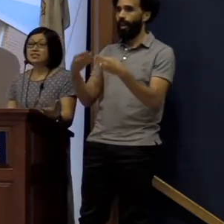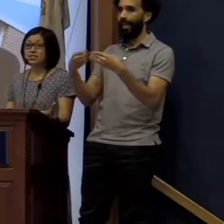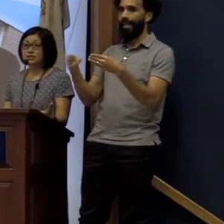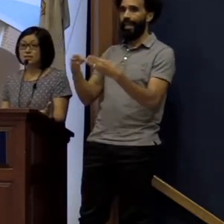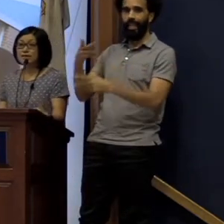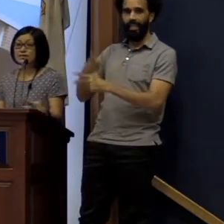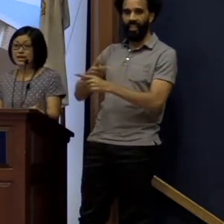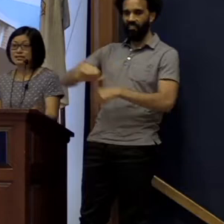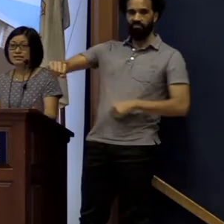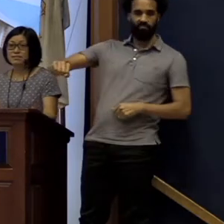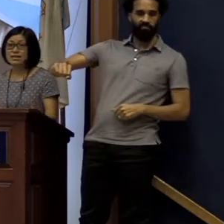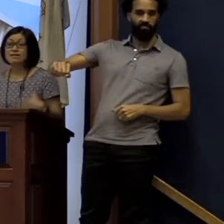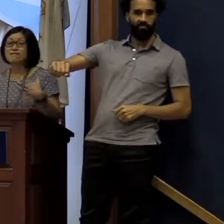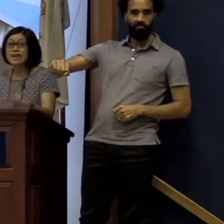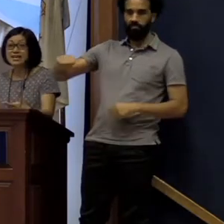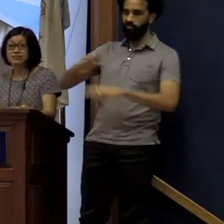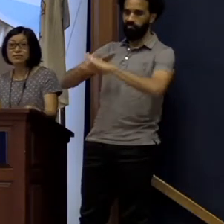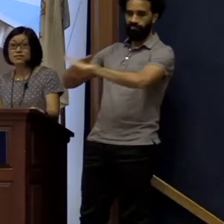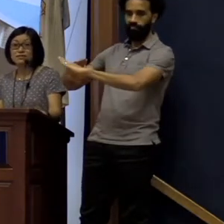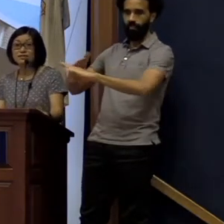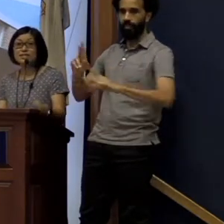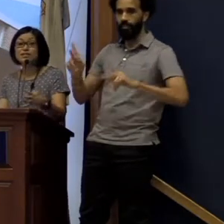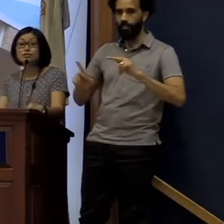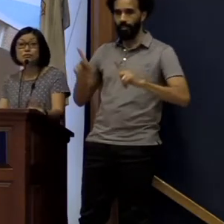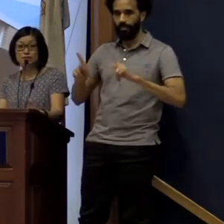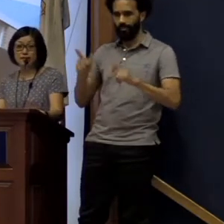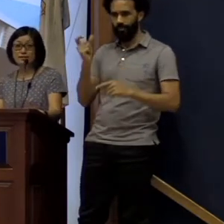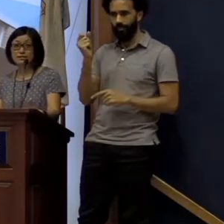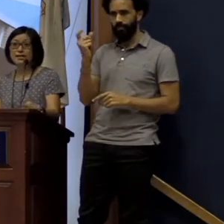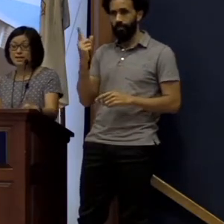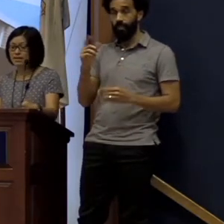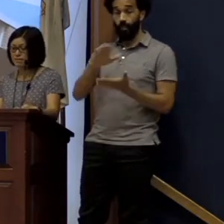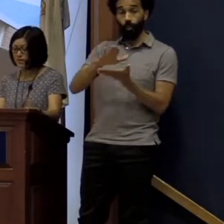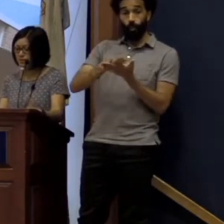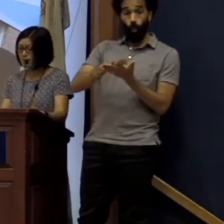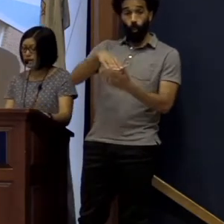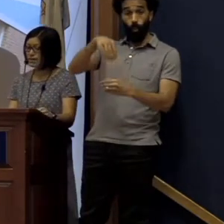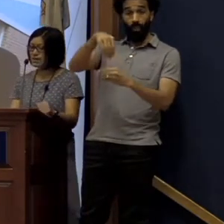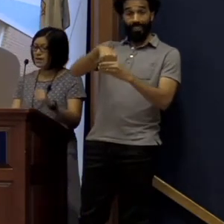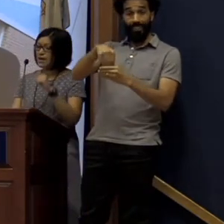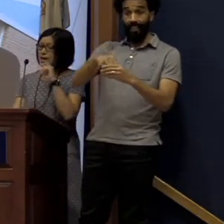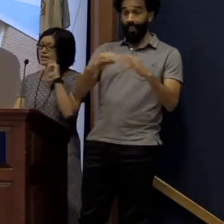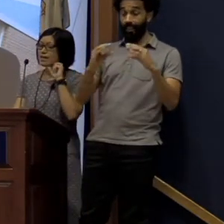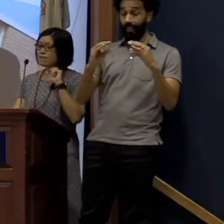about science as being conveyed to Steven in school science, the gatekeeping domain and therefore a